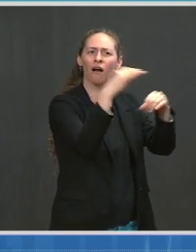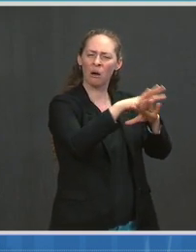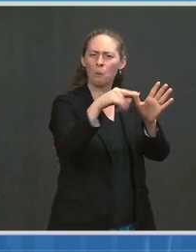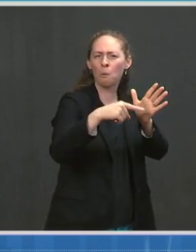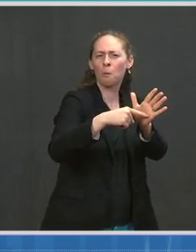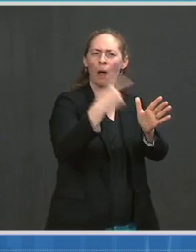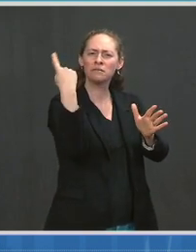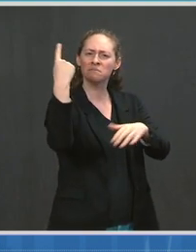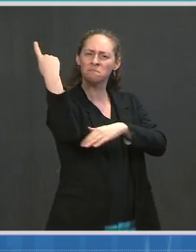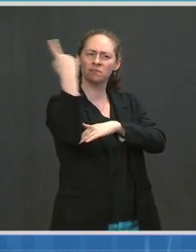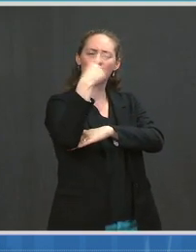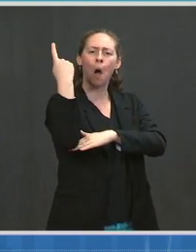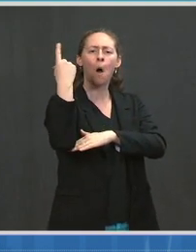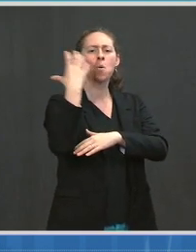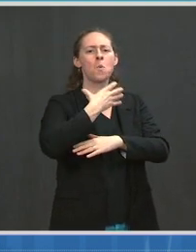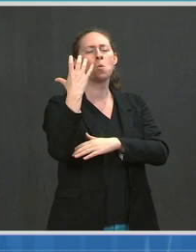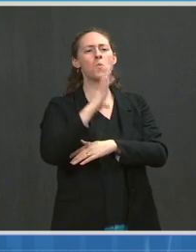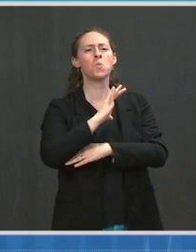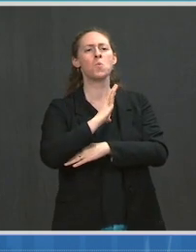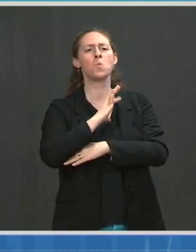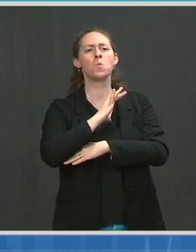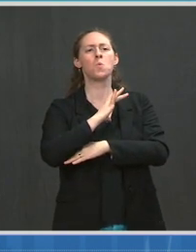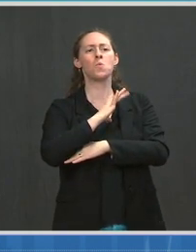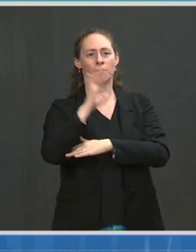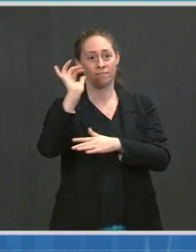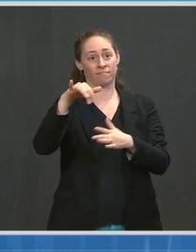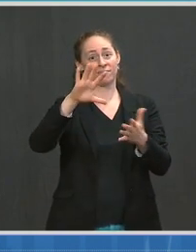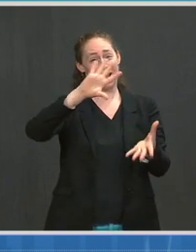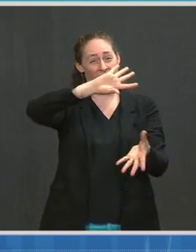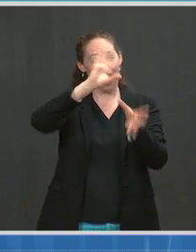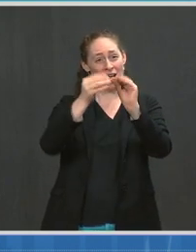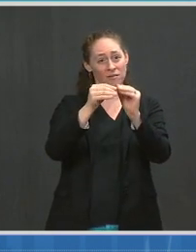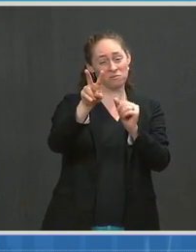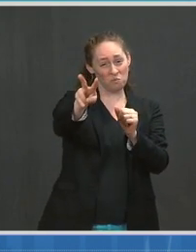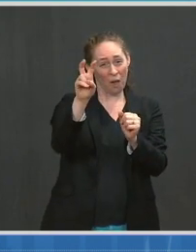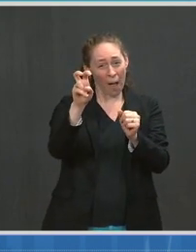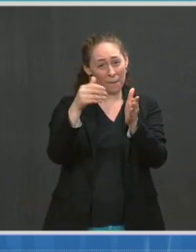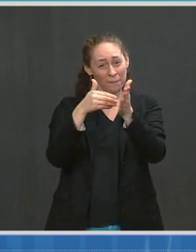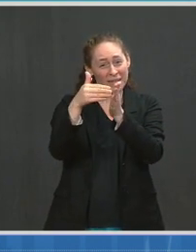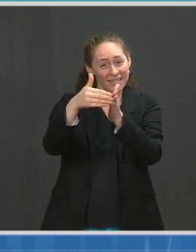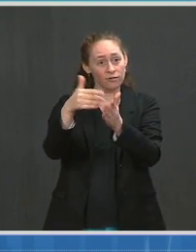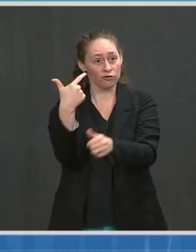200 million shots in a 100 days. This is an unprecedented pace.